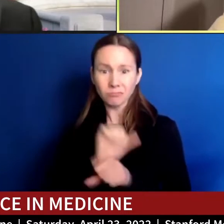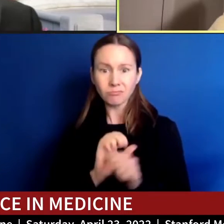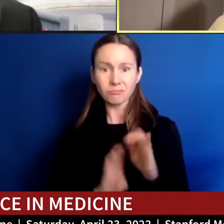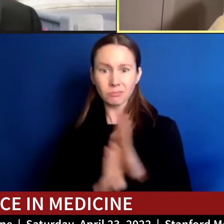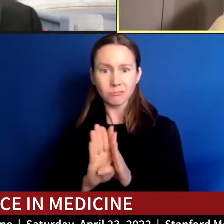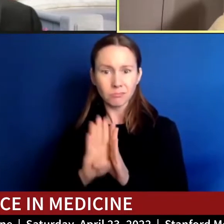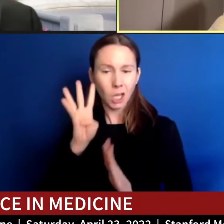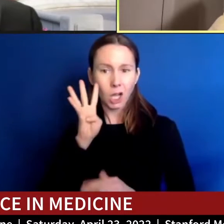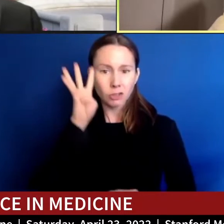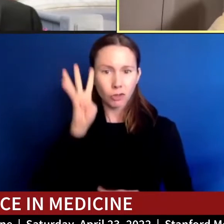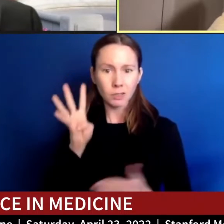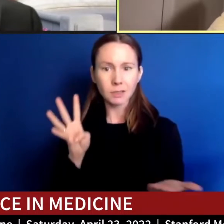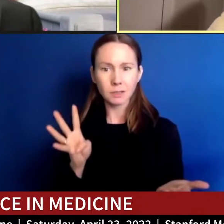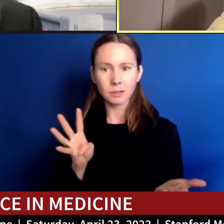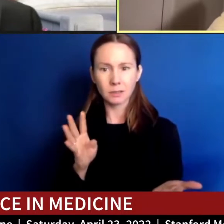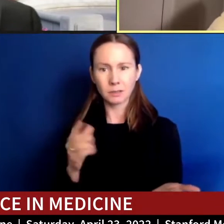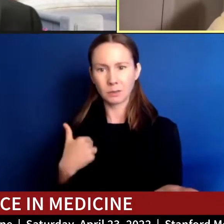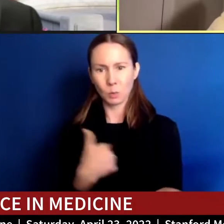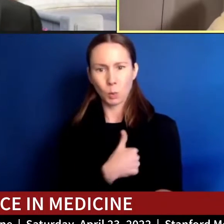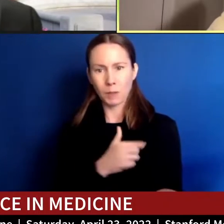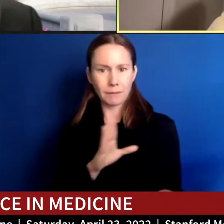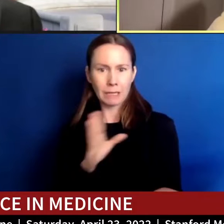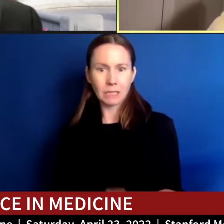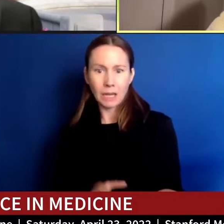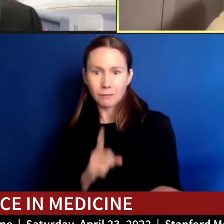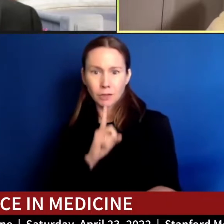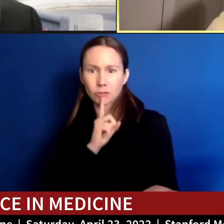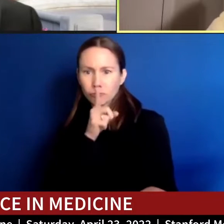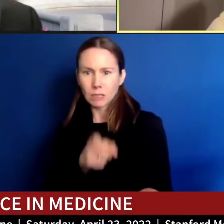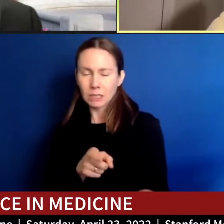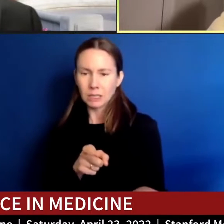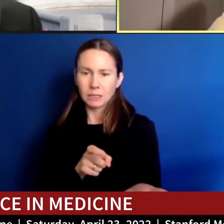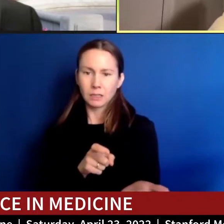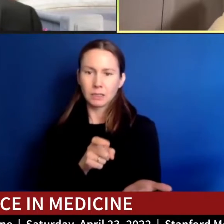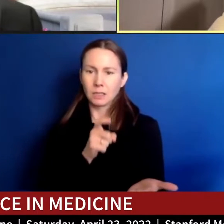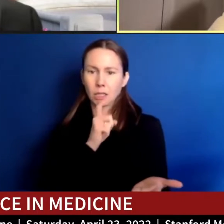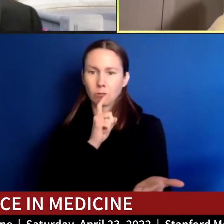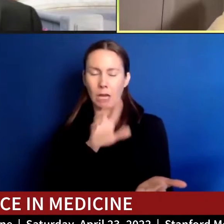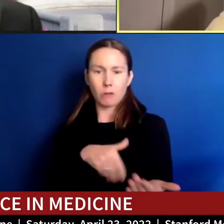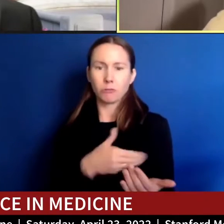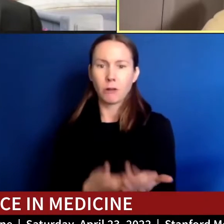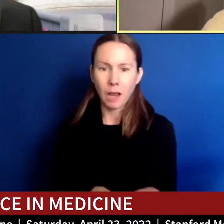we never really had to get to the point of scarcity. But there were—there's